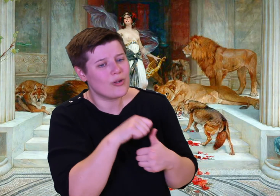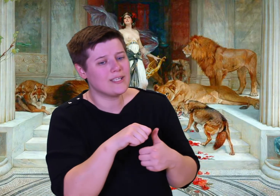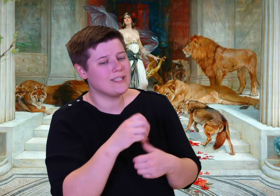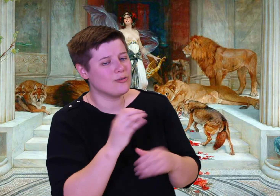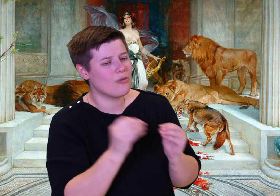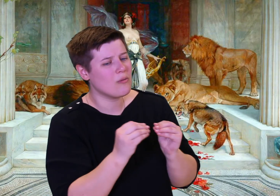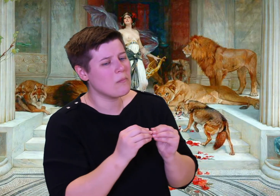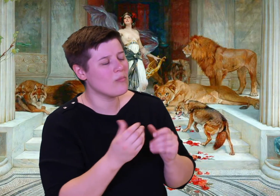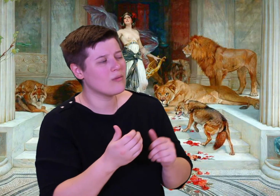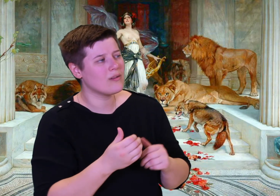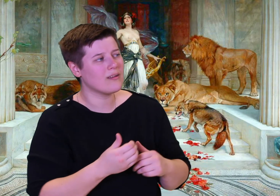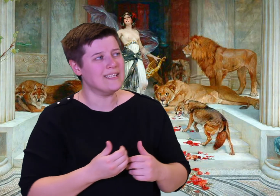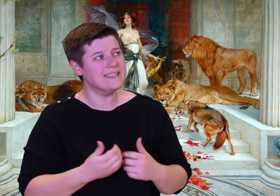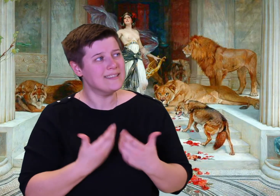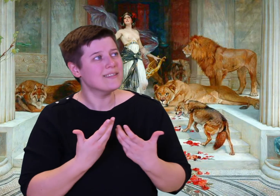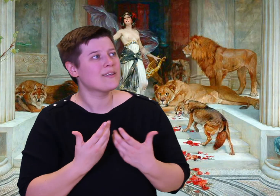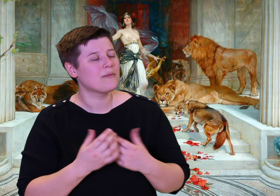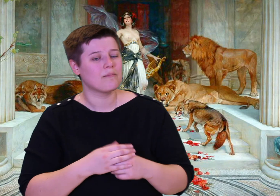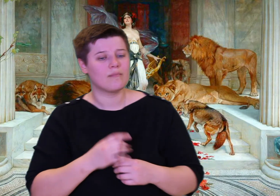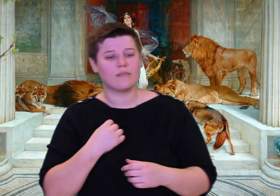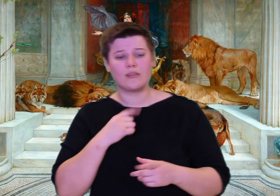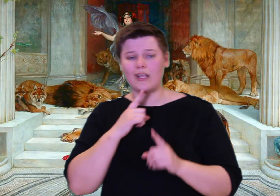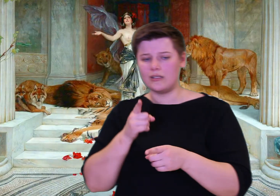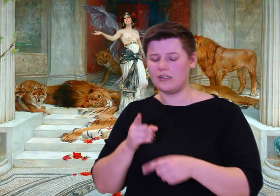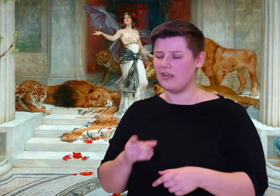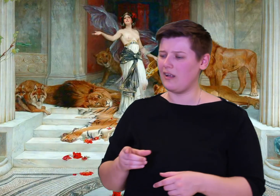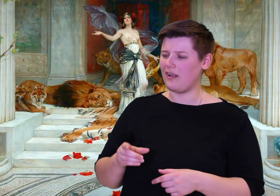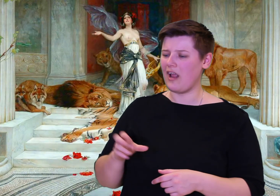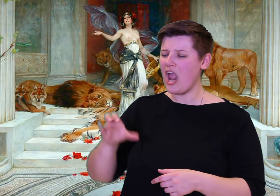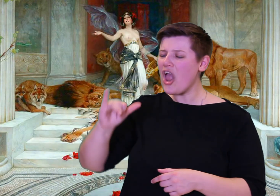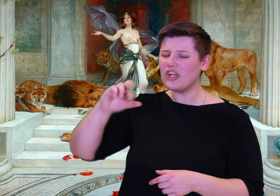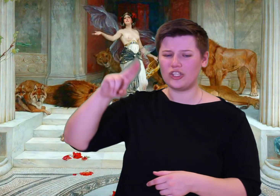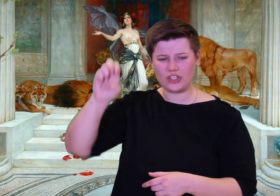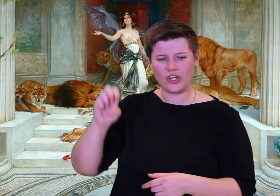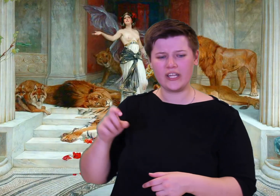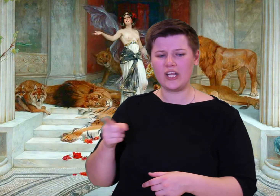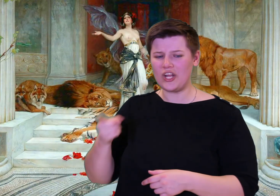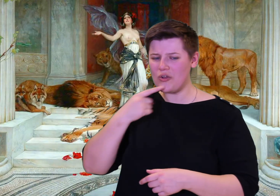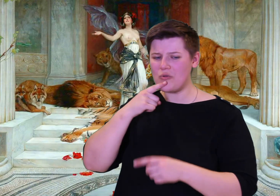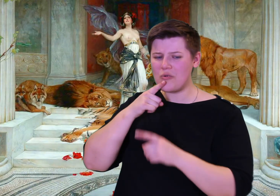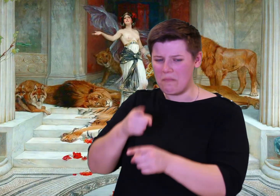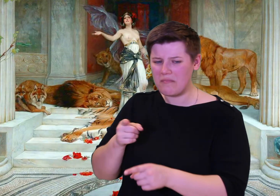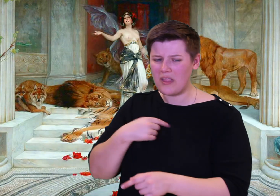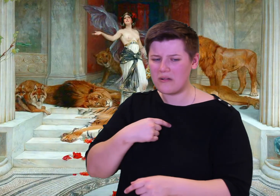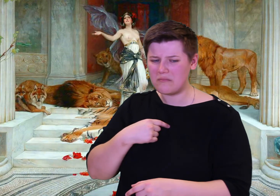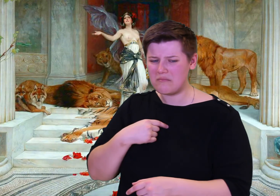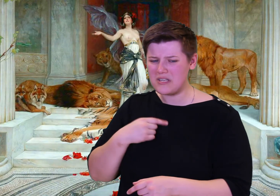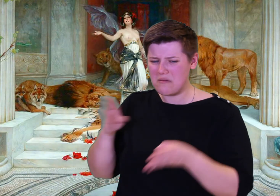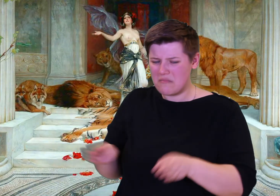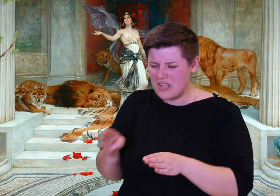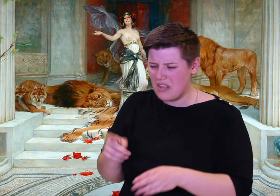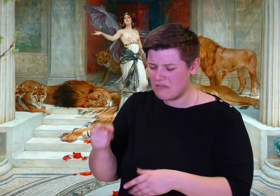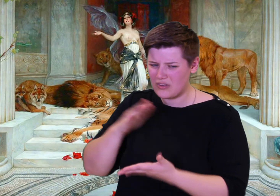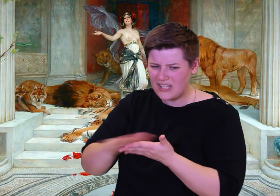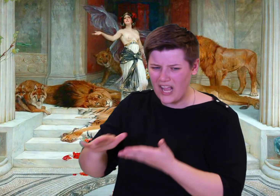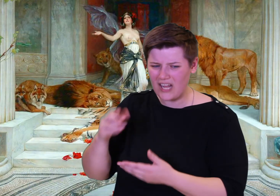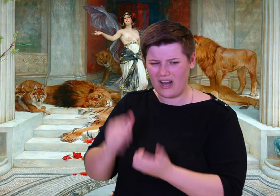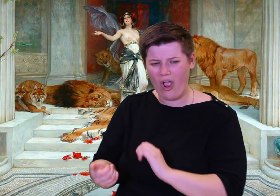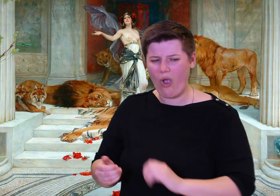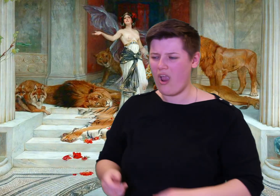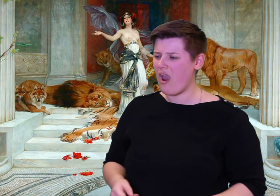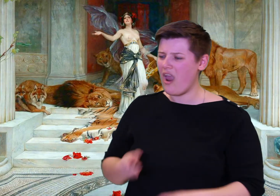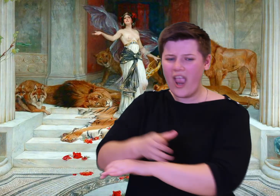charm, but you are different. Your mind is not enchanted. You must be Odysseus, the